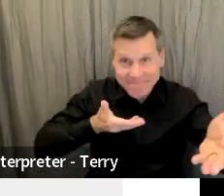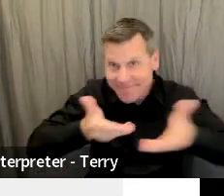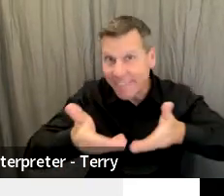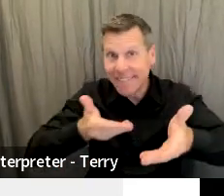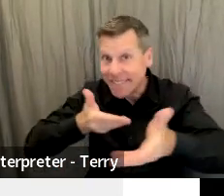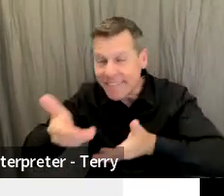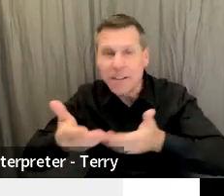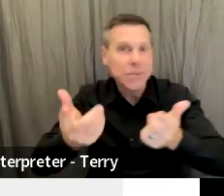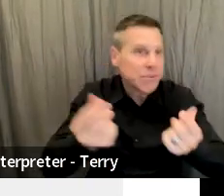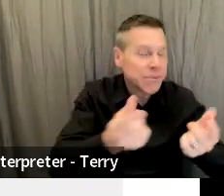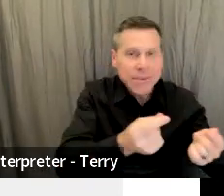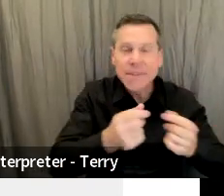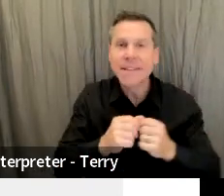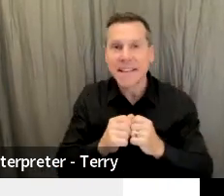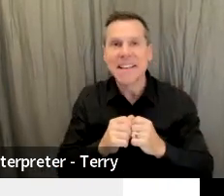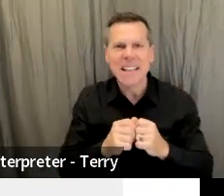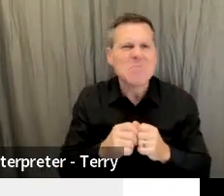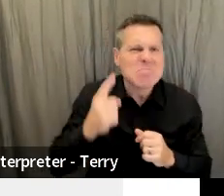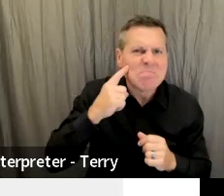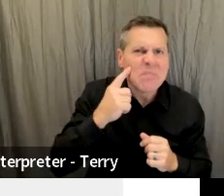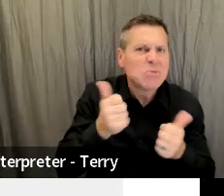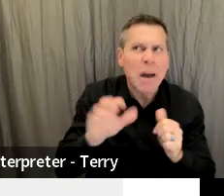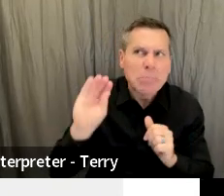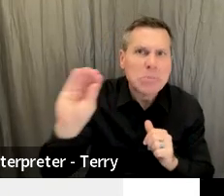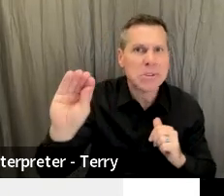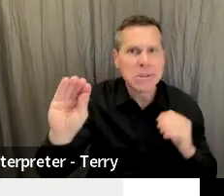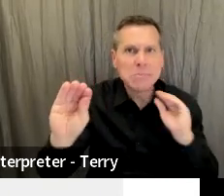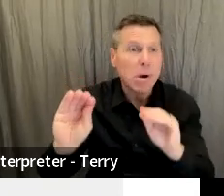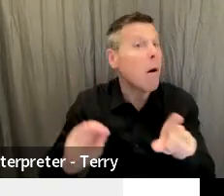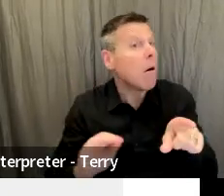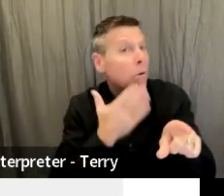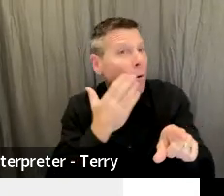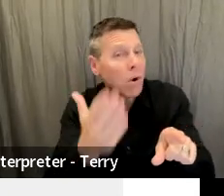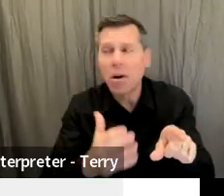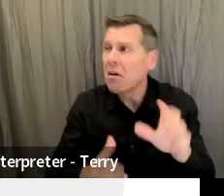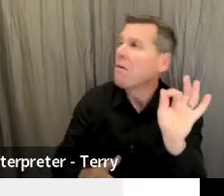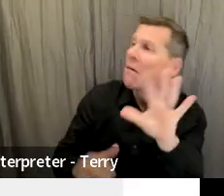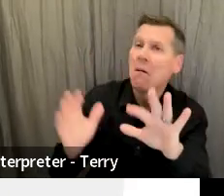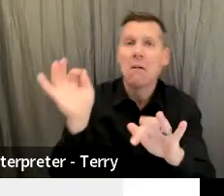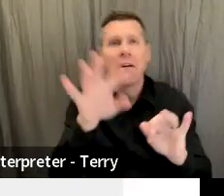to do, different things that we're going to put in. We're at like I said, we were all excited yeah, I have this, I have this.